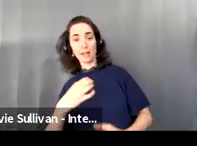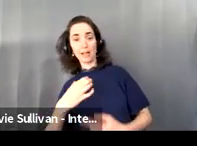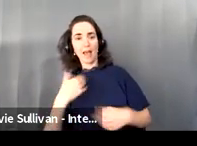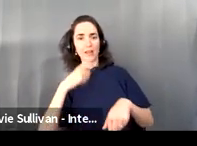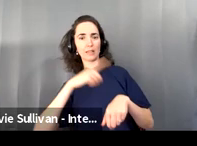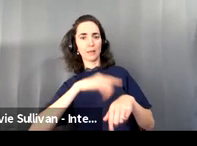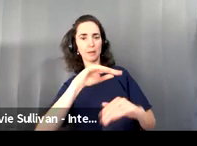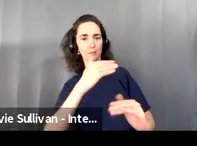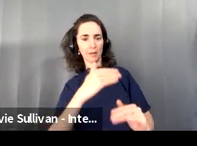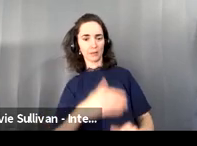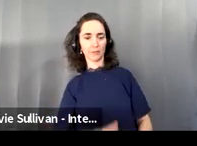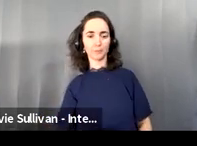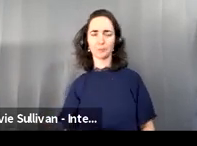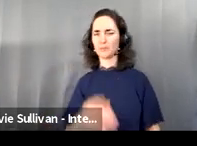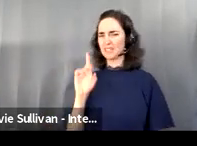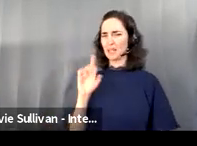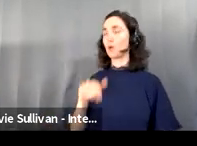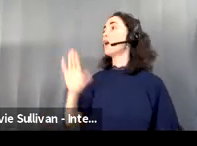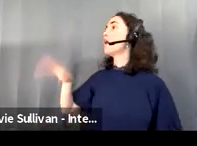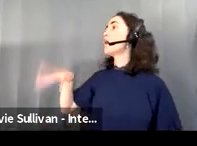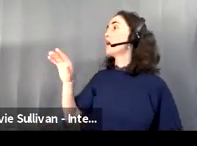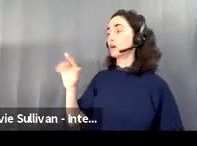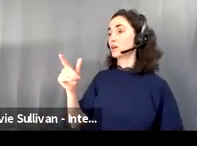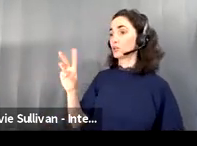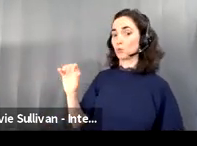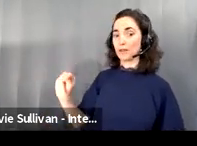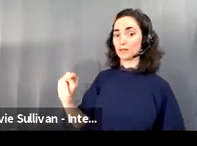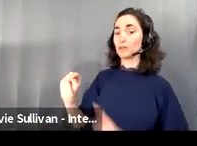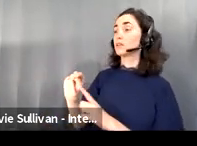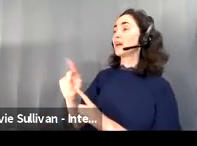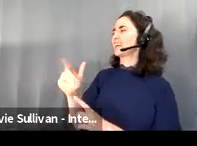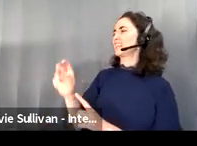So when we do have some questions.